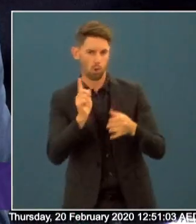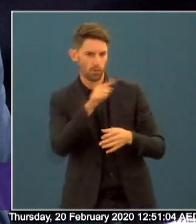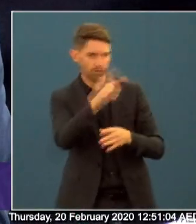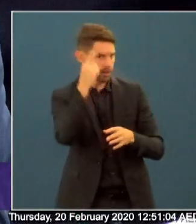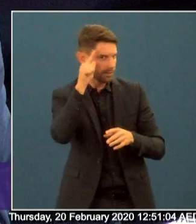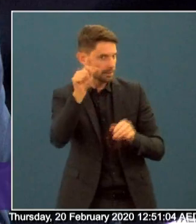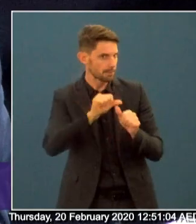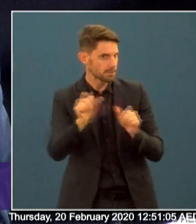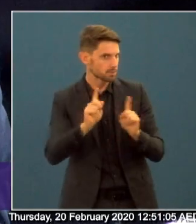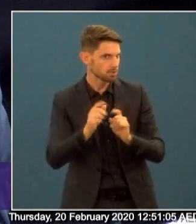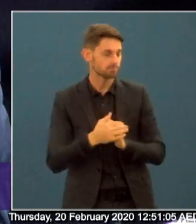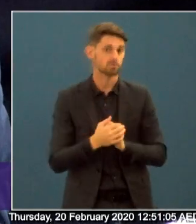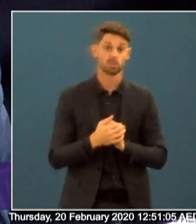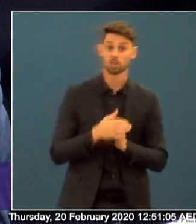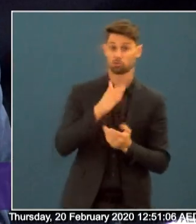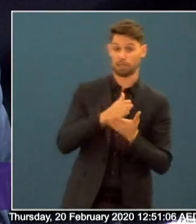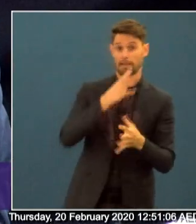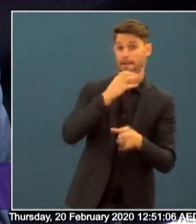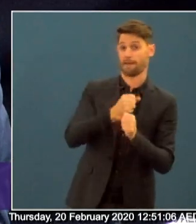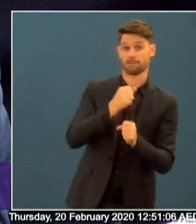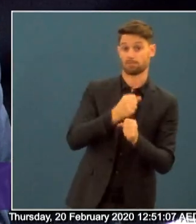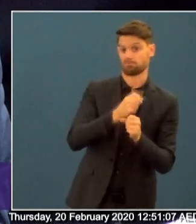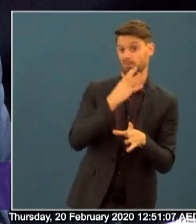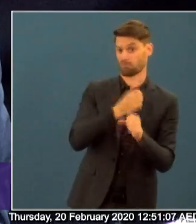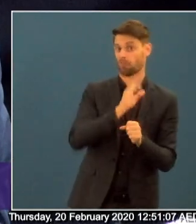is a whole of government response that helps drive some of these good ideas.